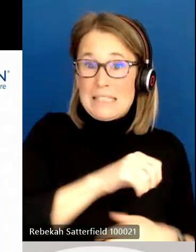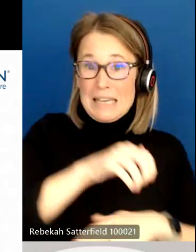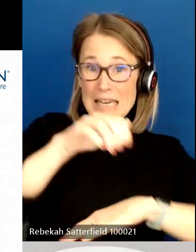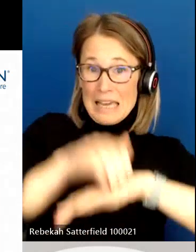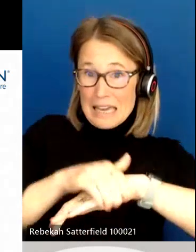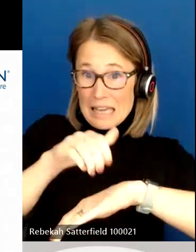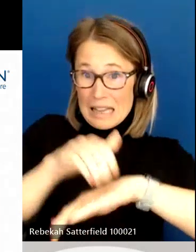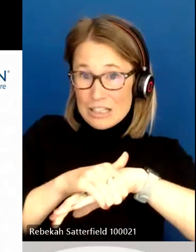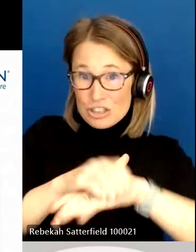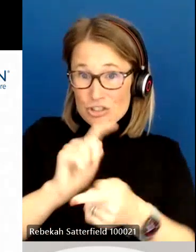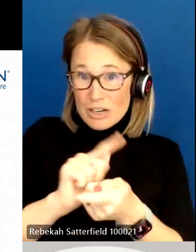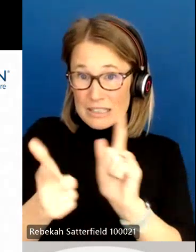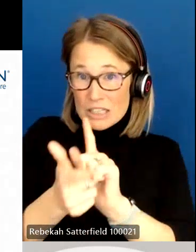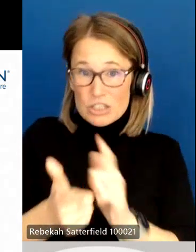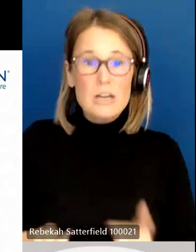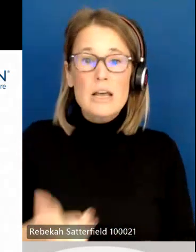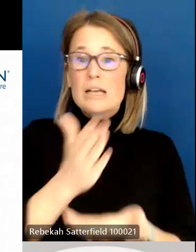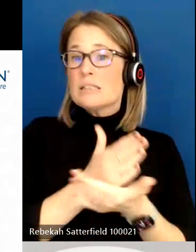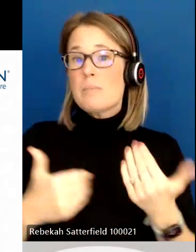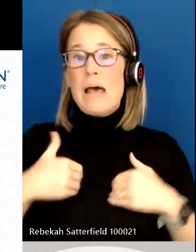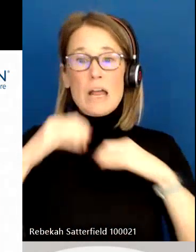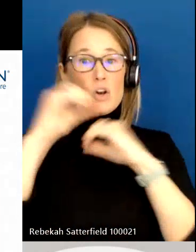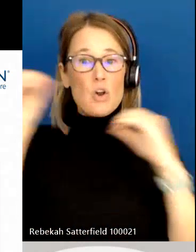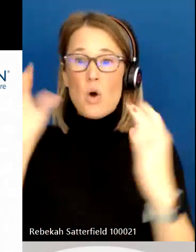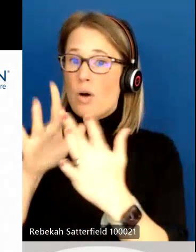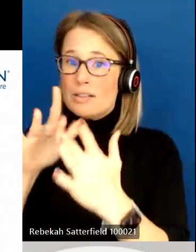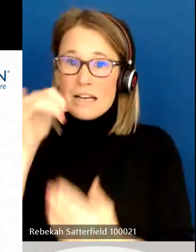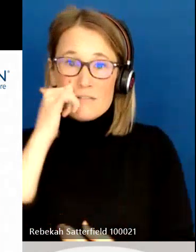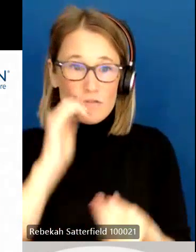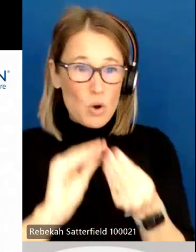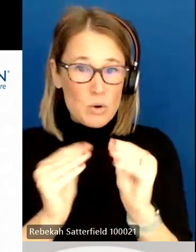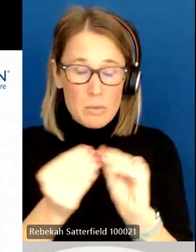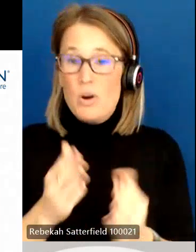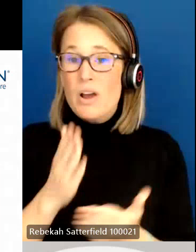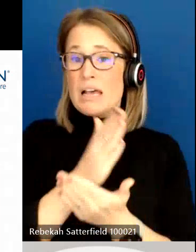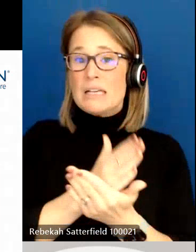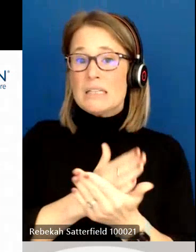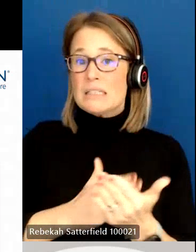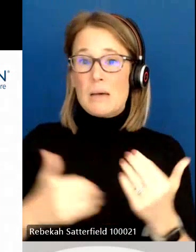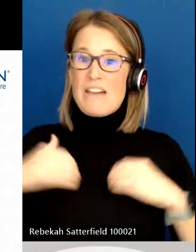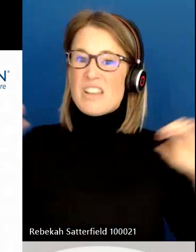no contact phone number some don't have anything on their website and in one case it connected